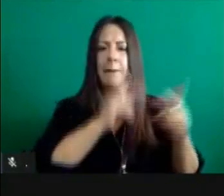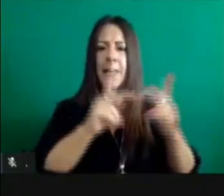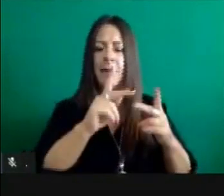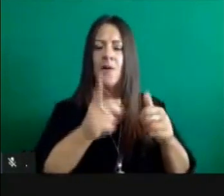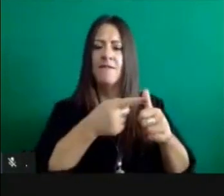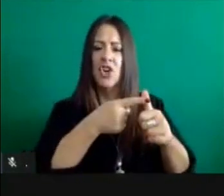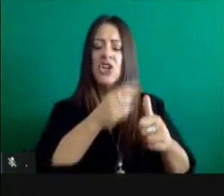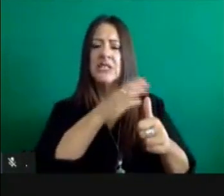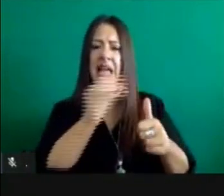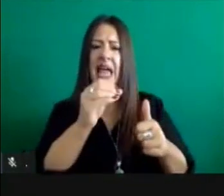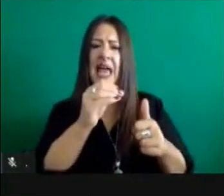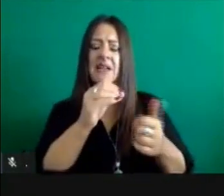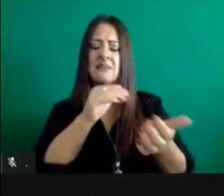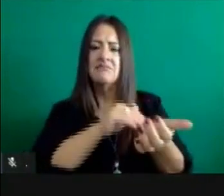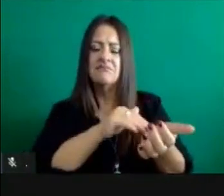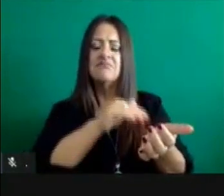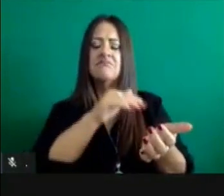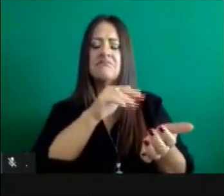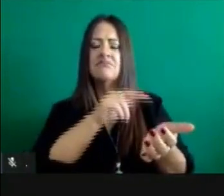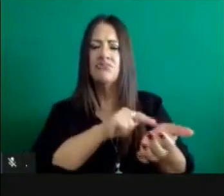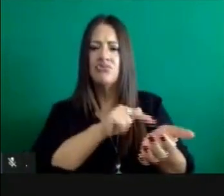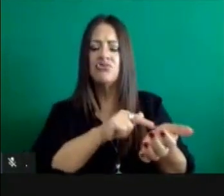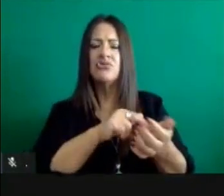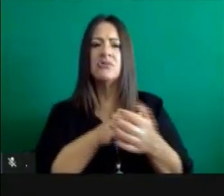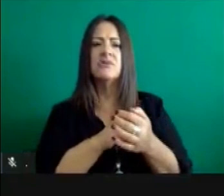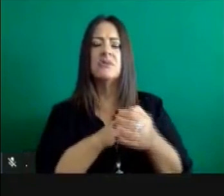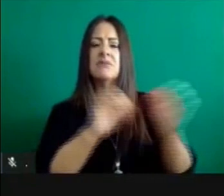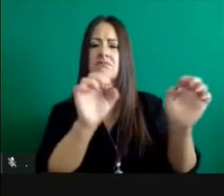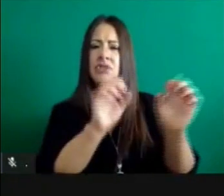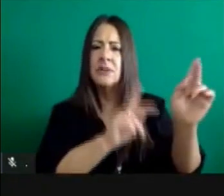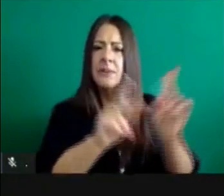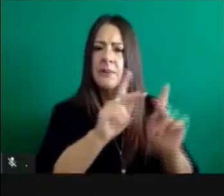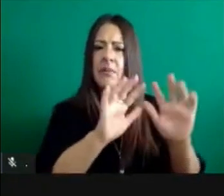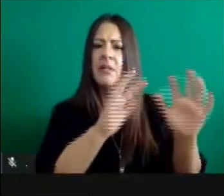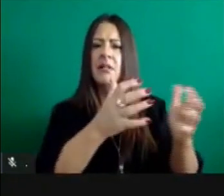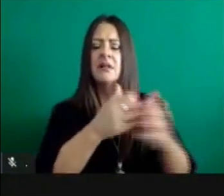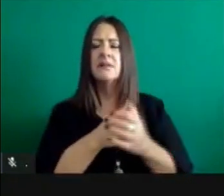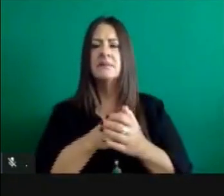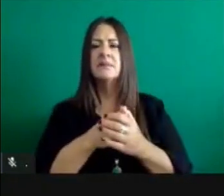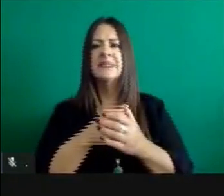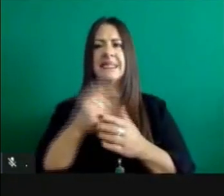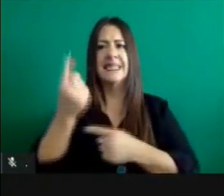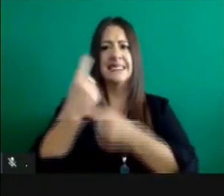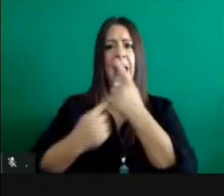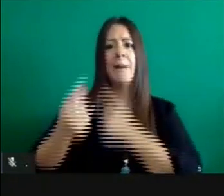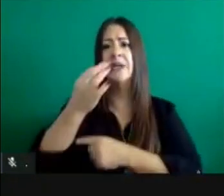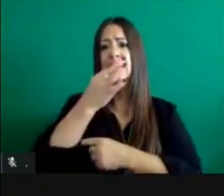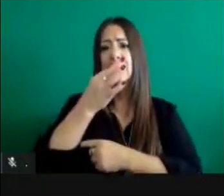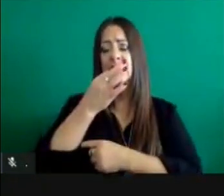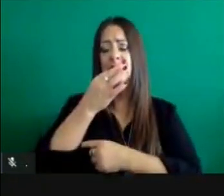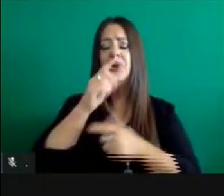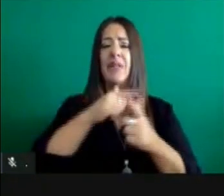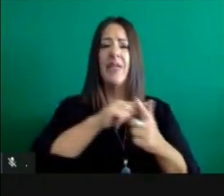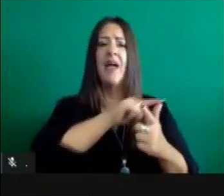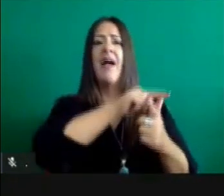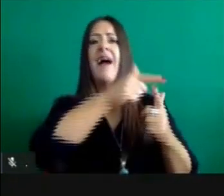VULNERABLE IN OUR COMMUNITIES, THOSE THAT ARE ON THE FRONT LINES OF OUR HEALTHCARE DELIVERY SYSTEMS, TAKING CARE